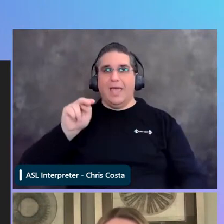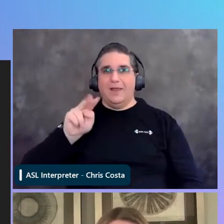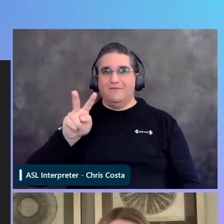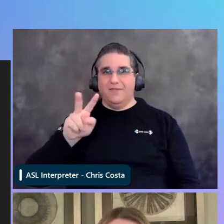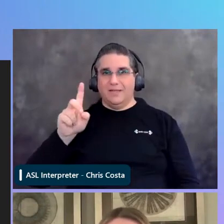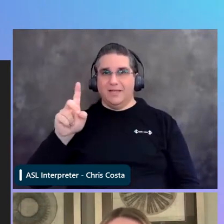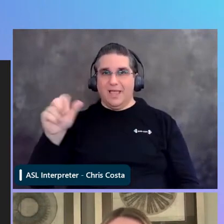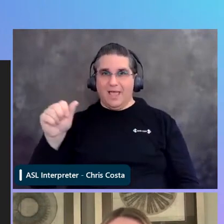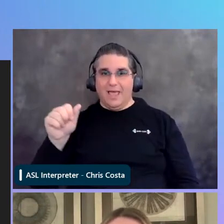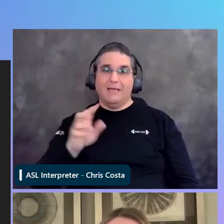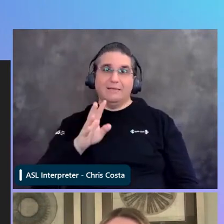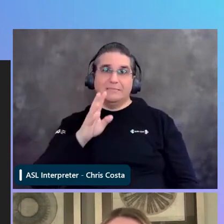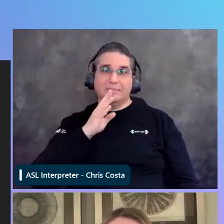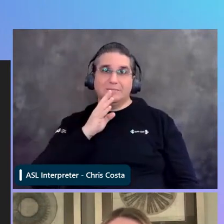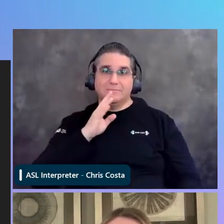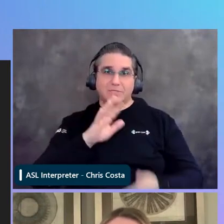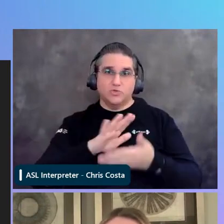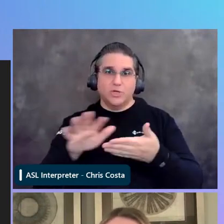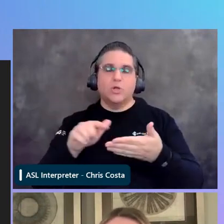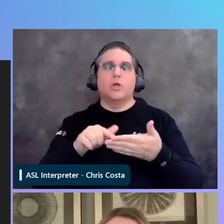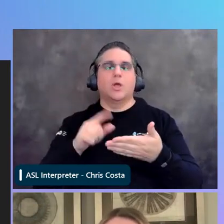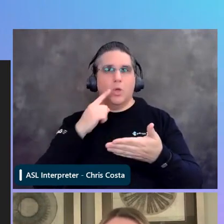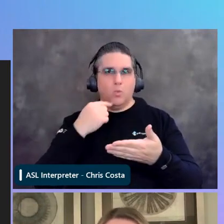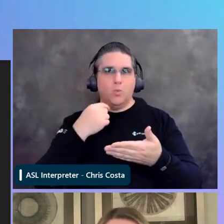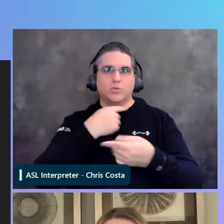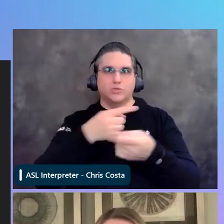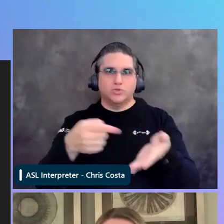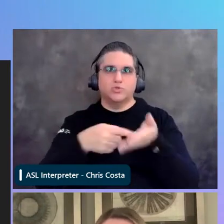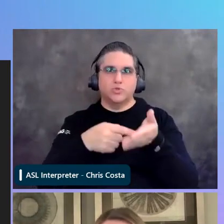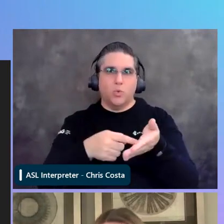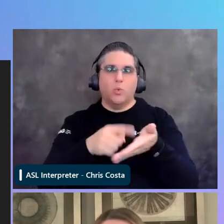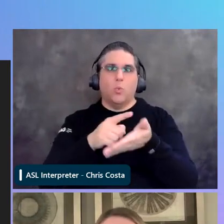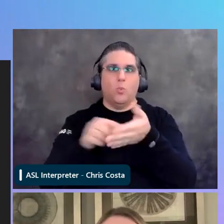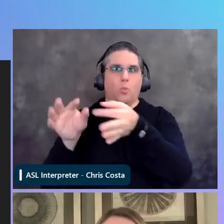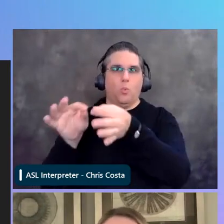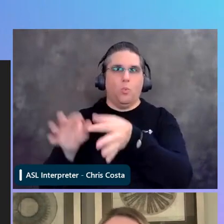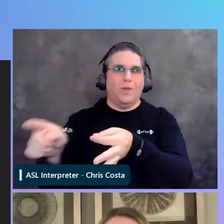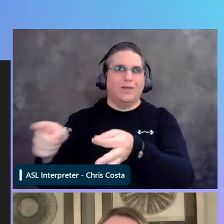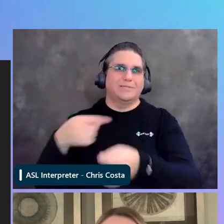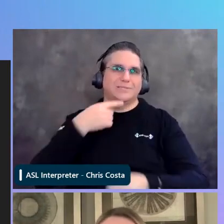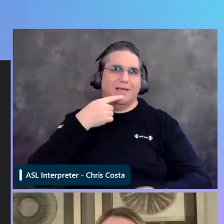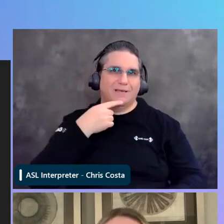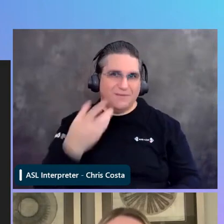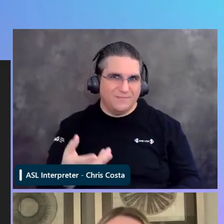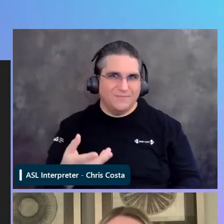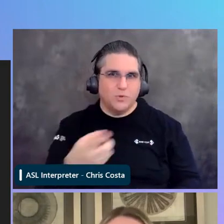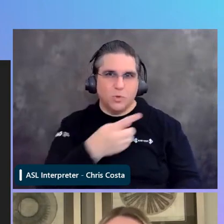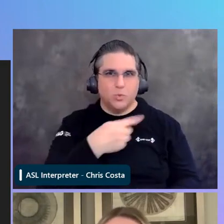that real time output from the screen reader, so you'll be able to visually kind of follow